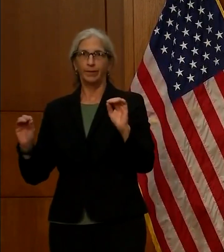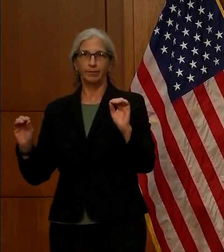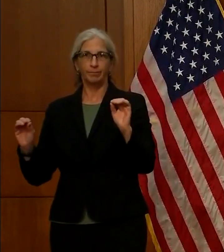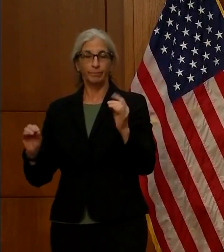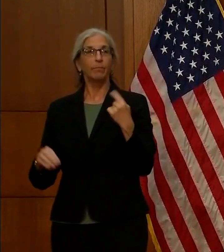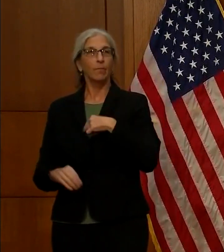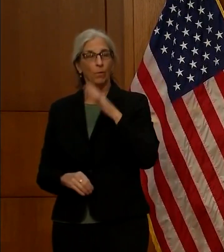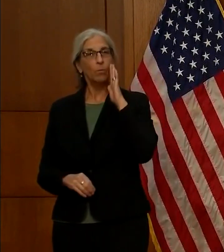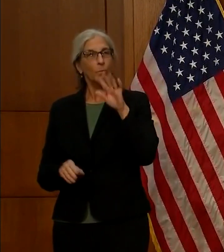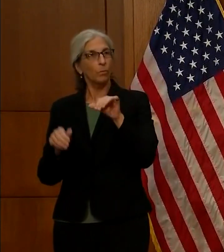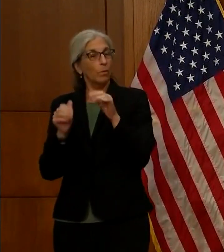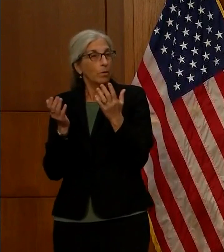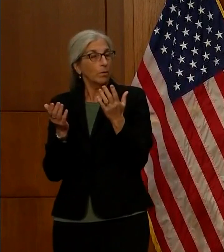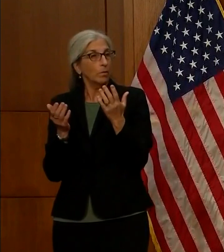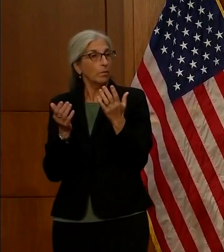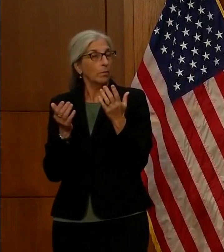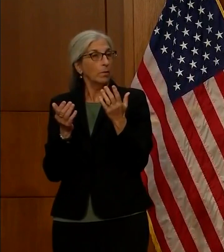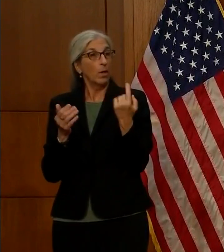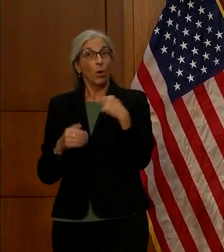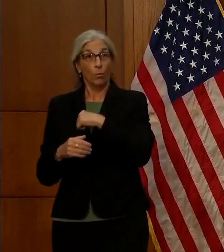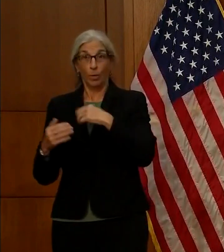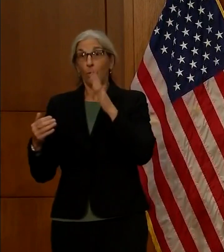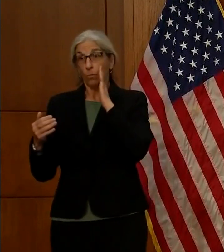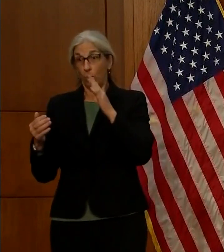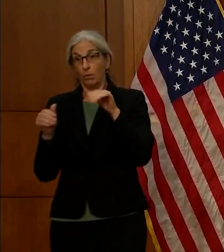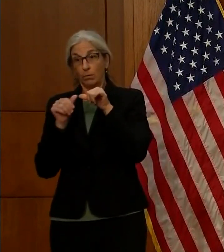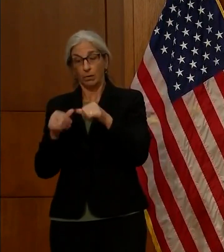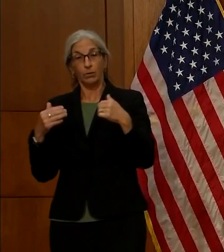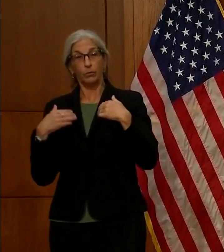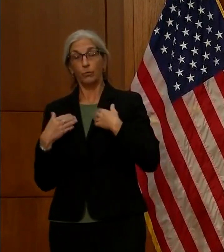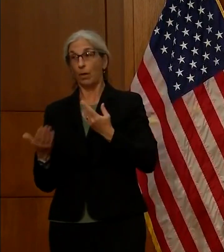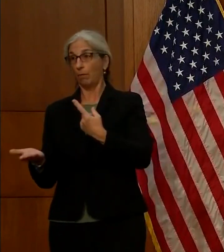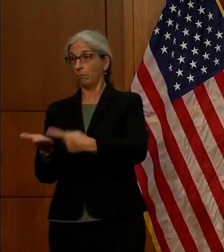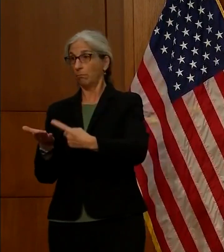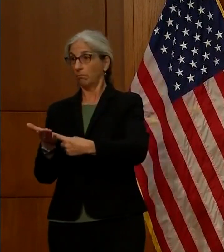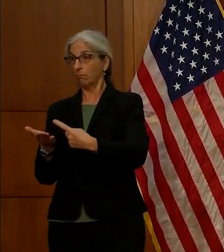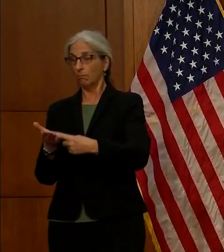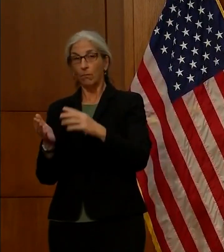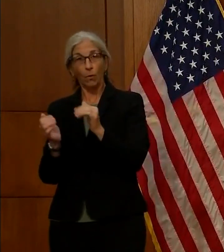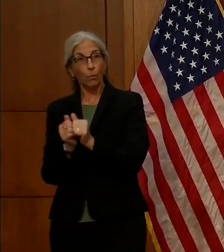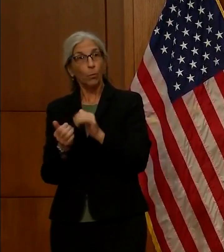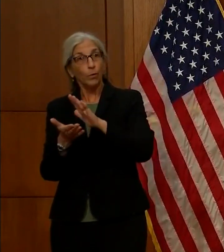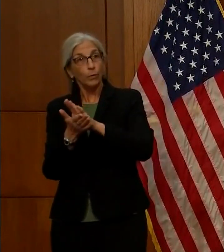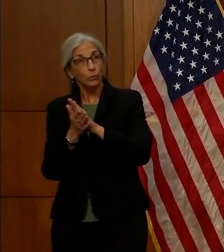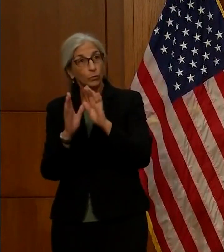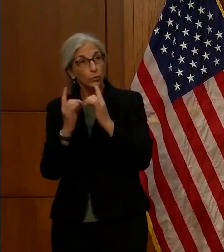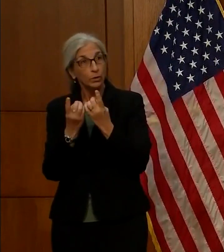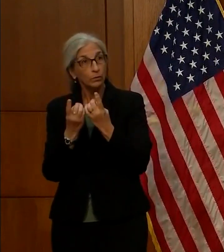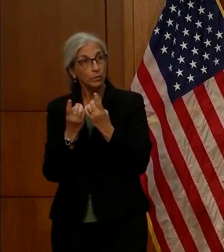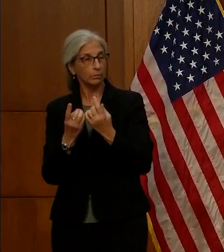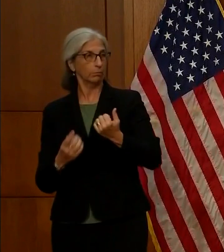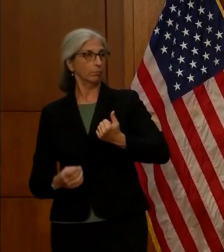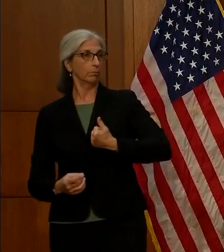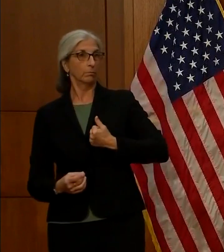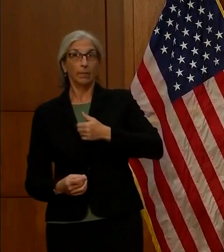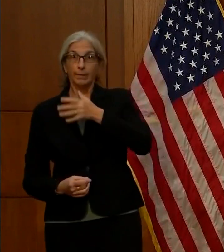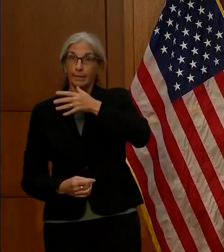WE'RE NOT GOING TO MAKE ANY CHANGES WE OBVIOUSLY CONTINUE TO HAVE A- OF AN OPEN DIALOGUE